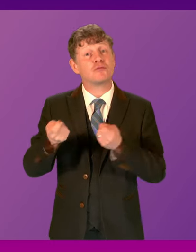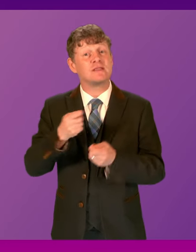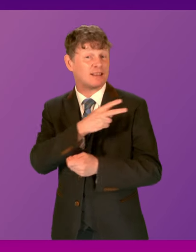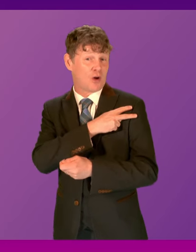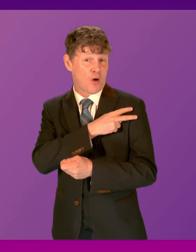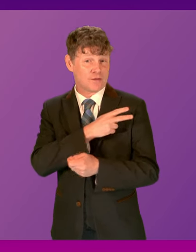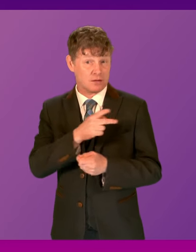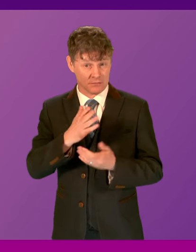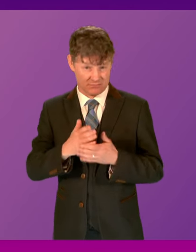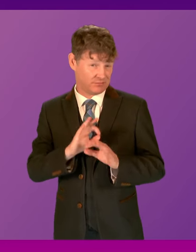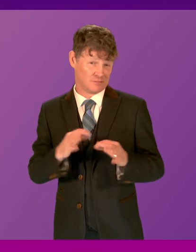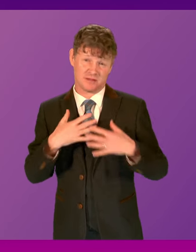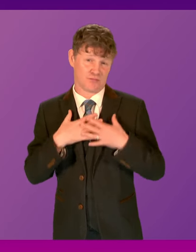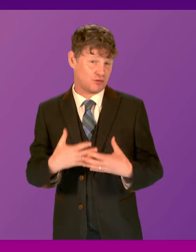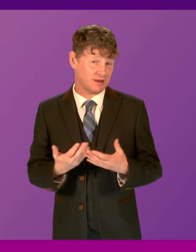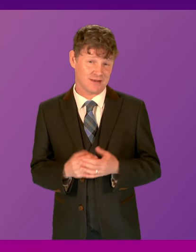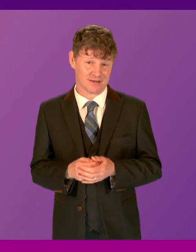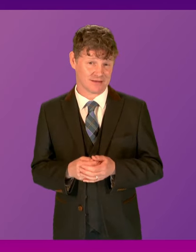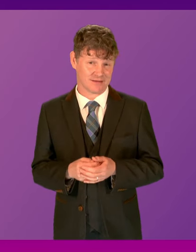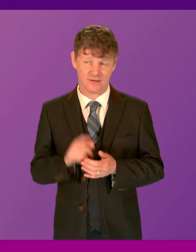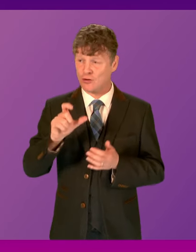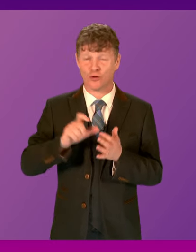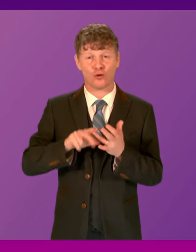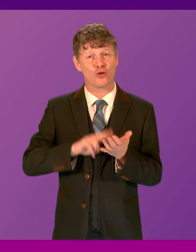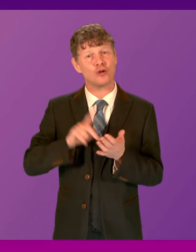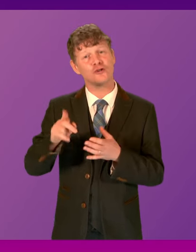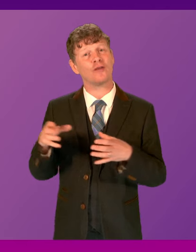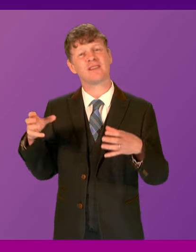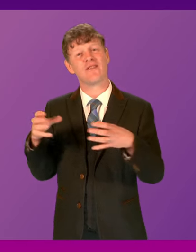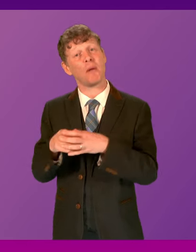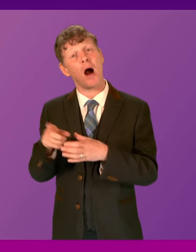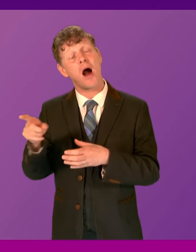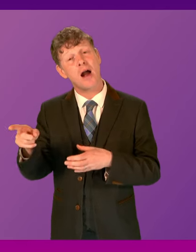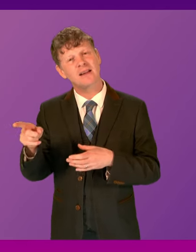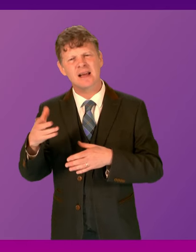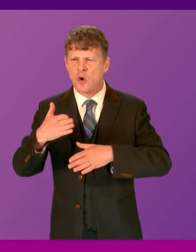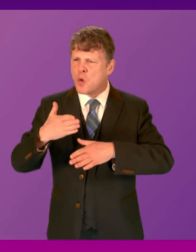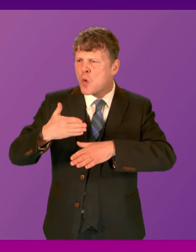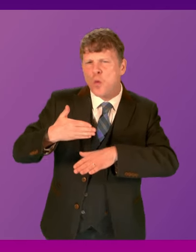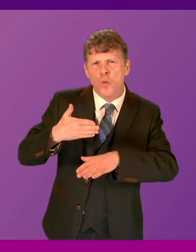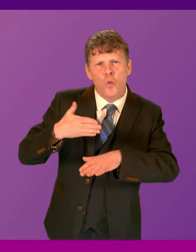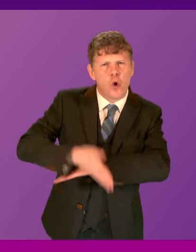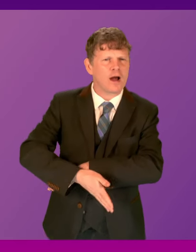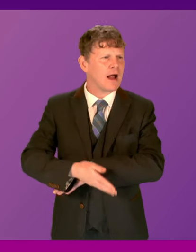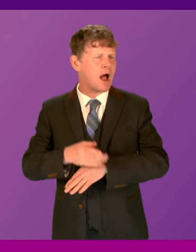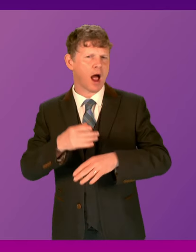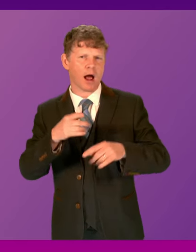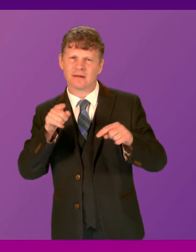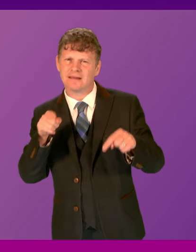surprise, given that the Conservative Party, far from working hard to tackle hatred,